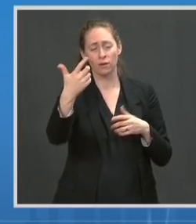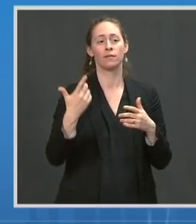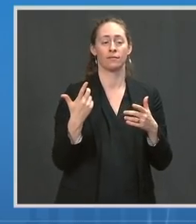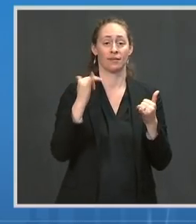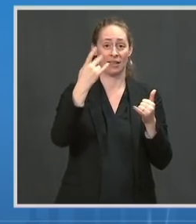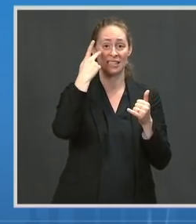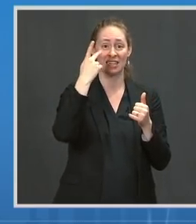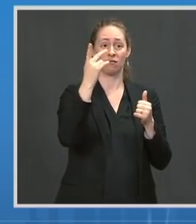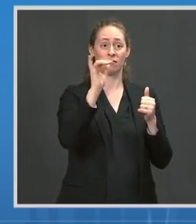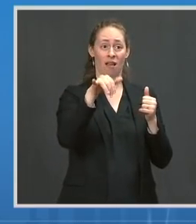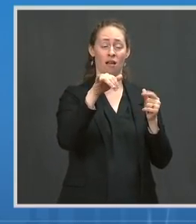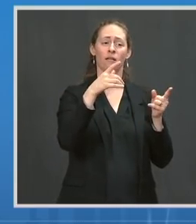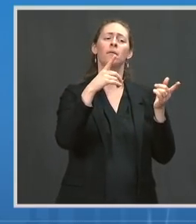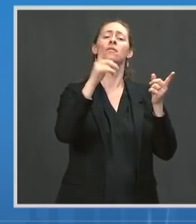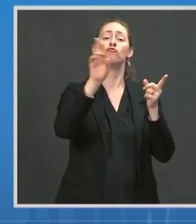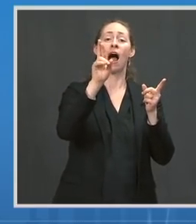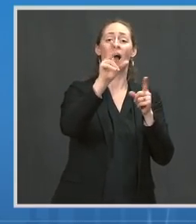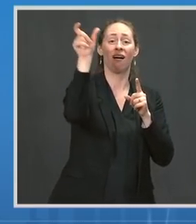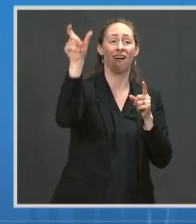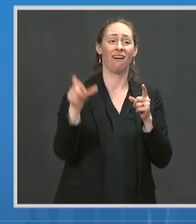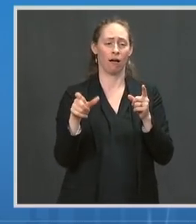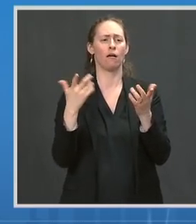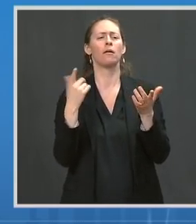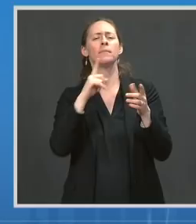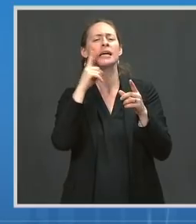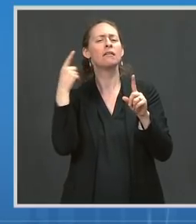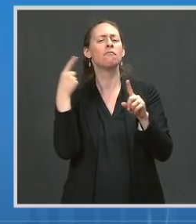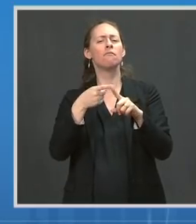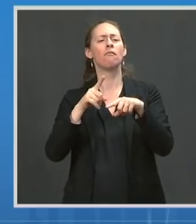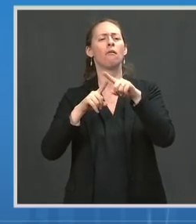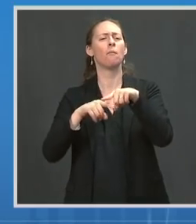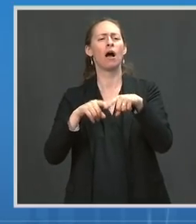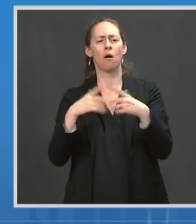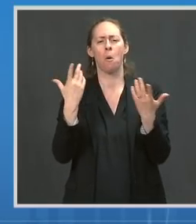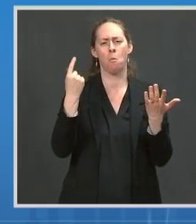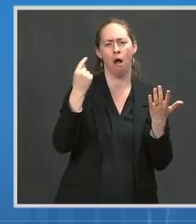on what you're basing this recommendation. If you get a "1,"